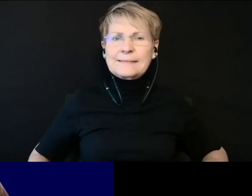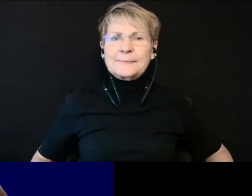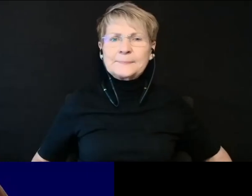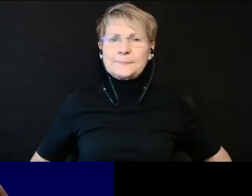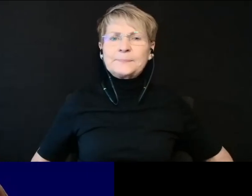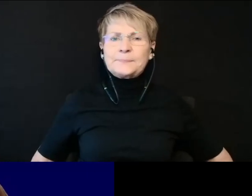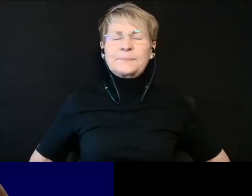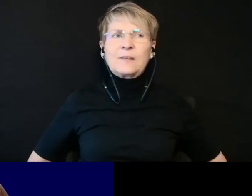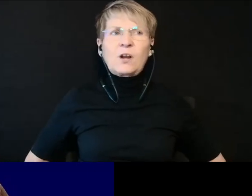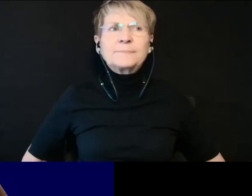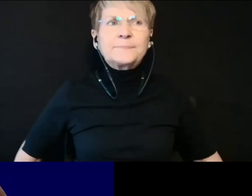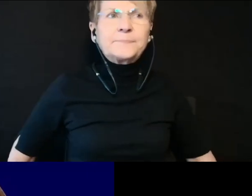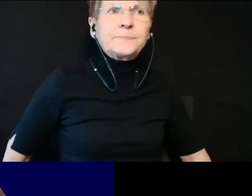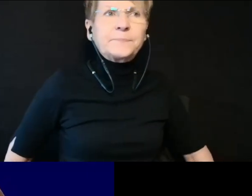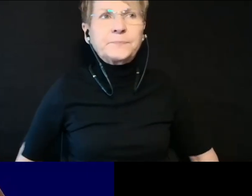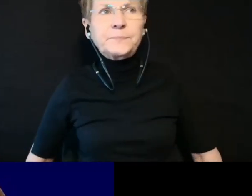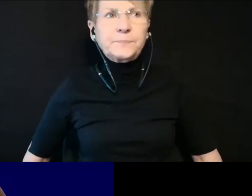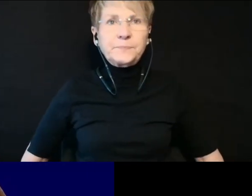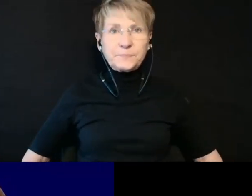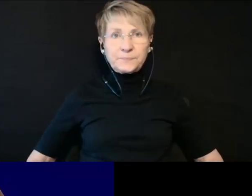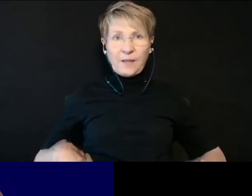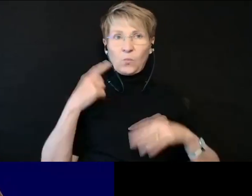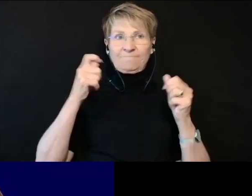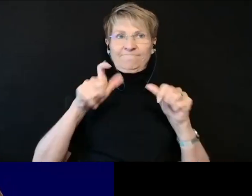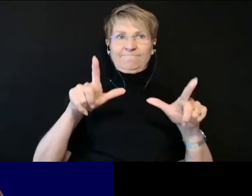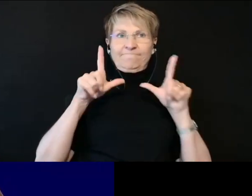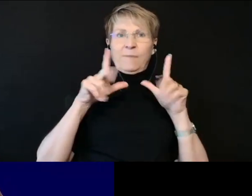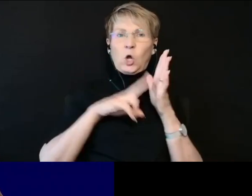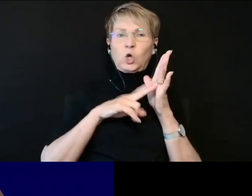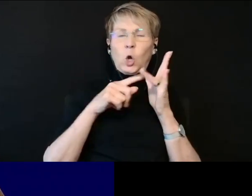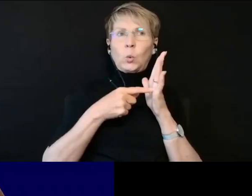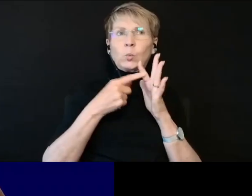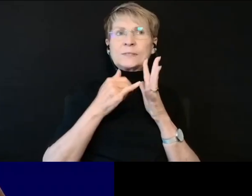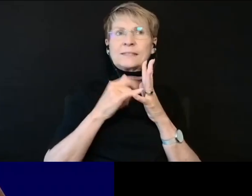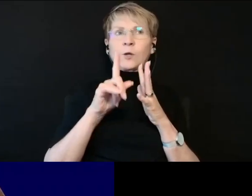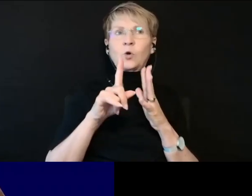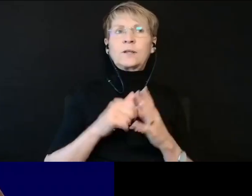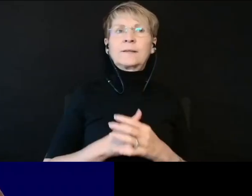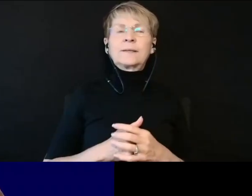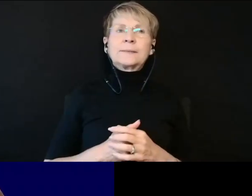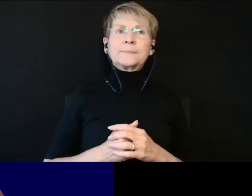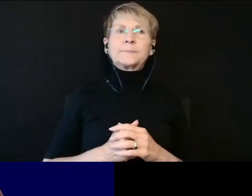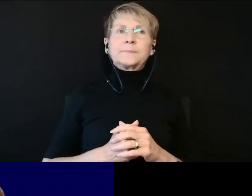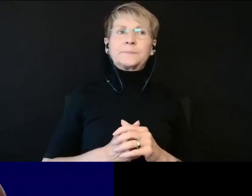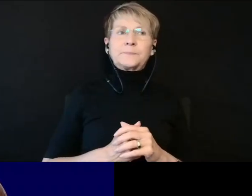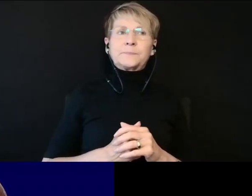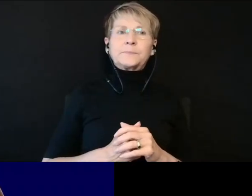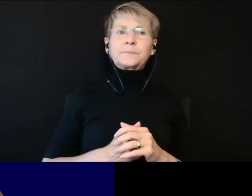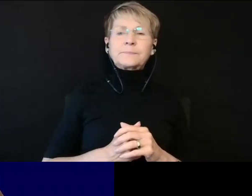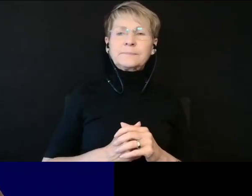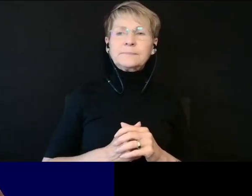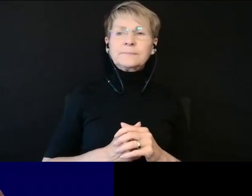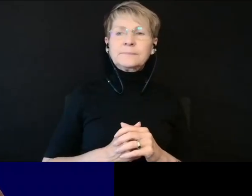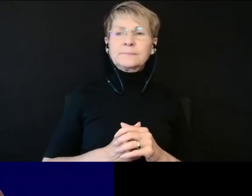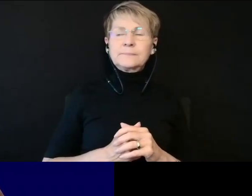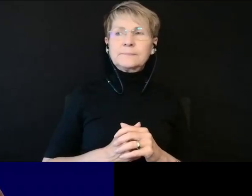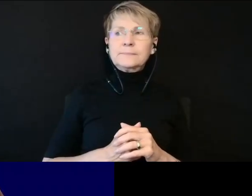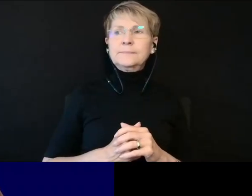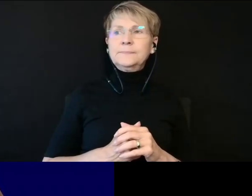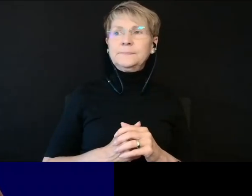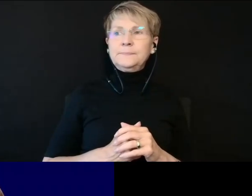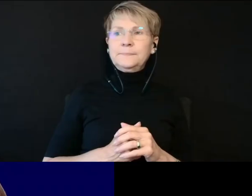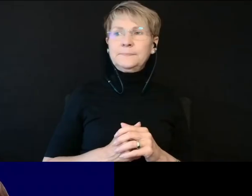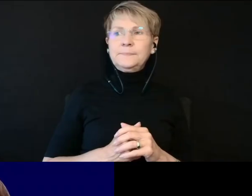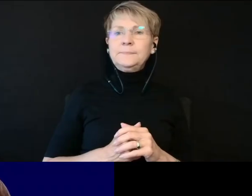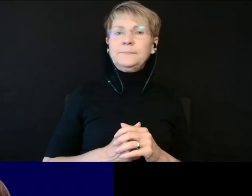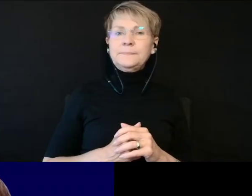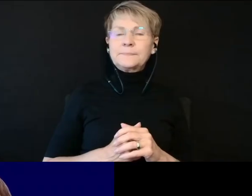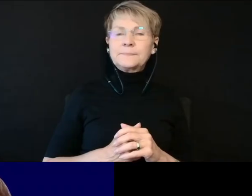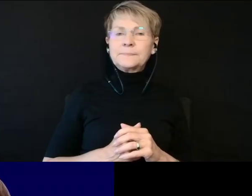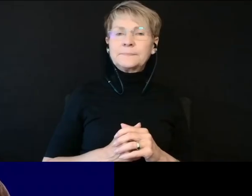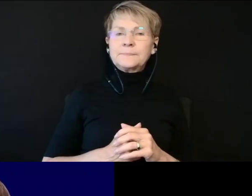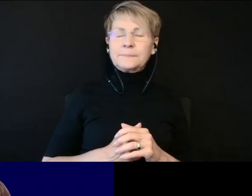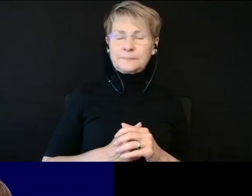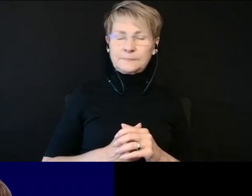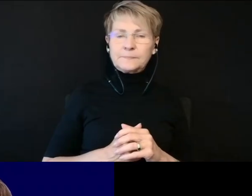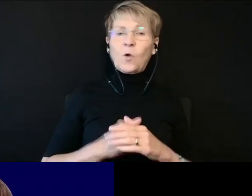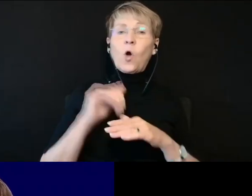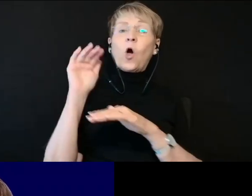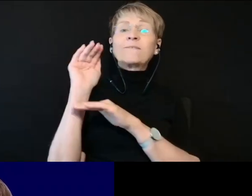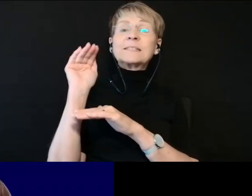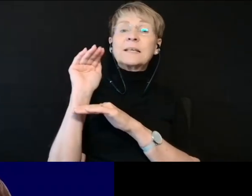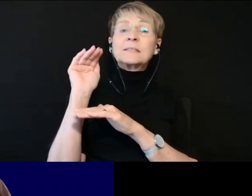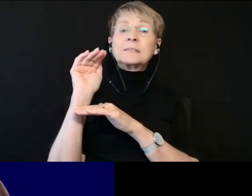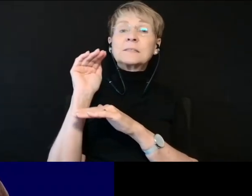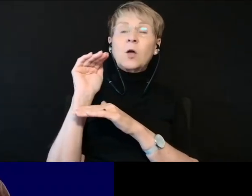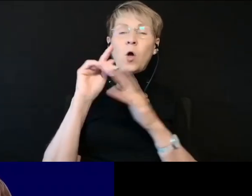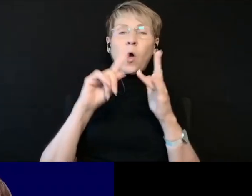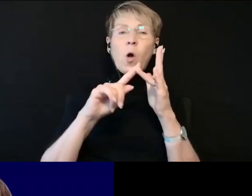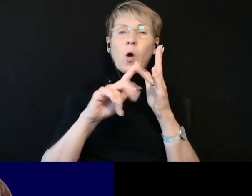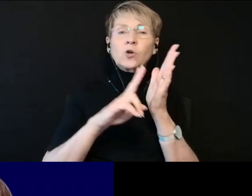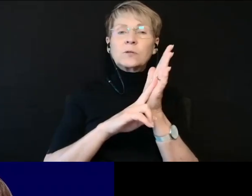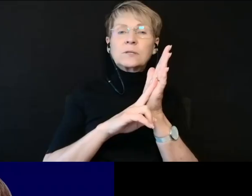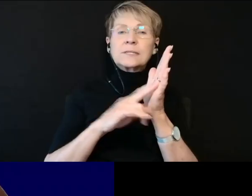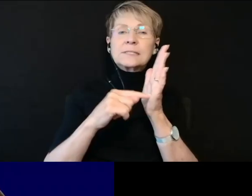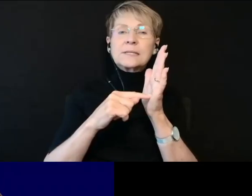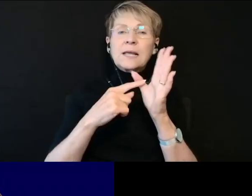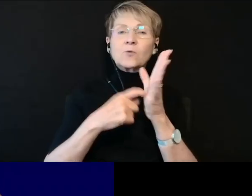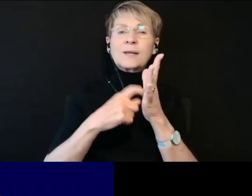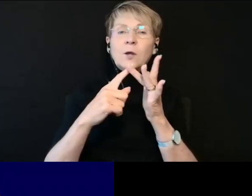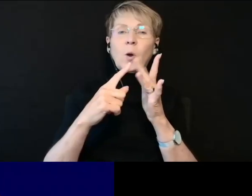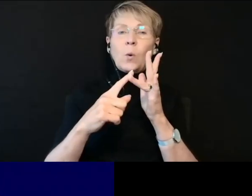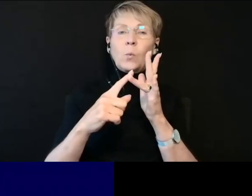can. I'll have to pull up my notes. If you look up the Ontario Deafblind Association,